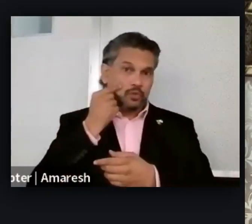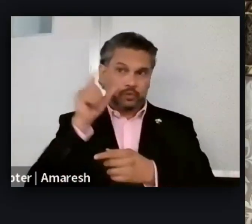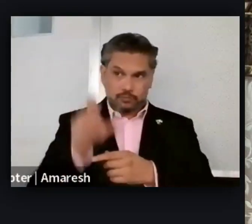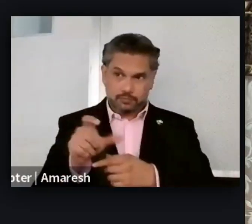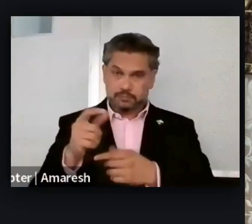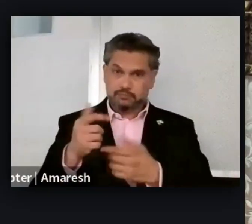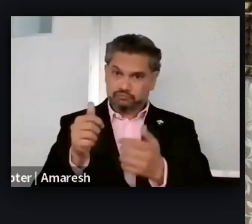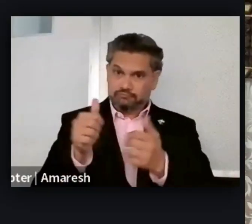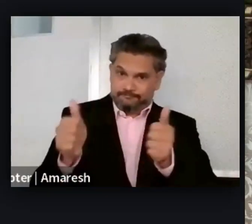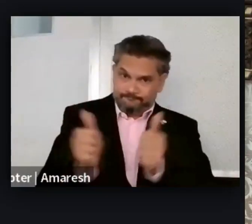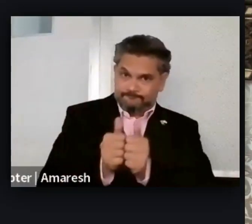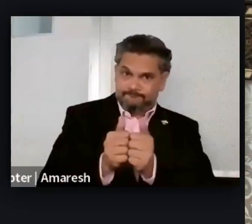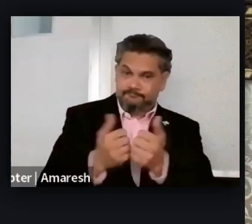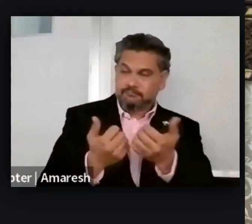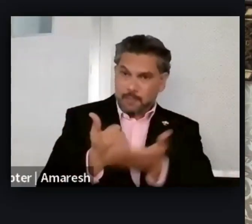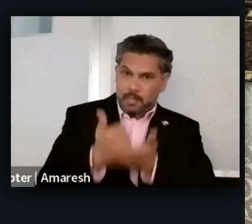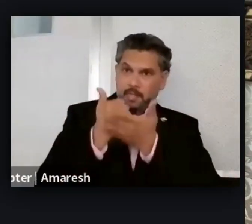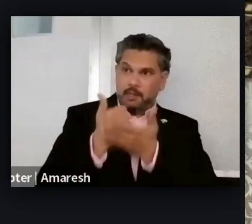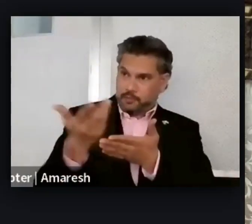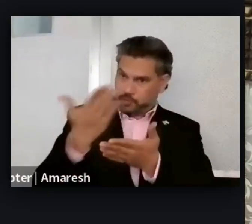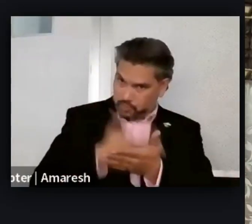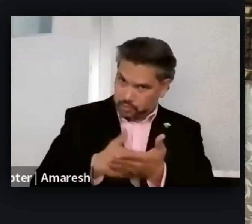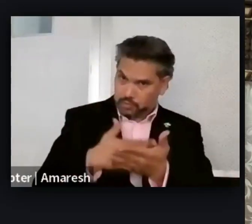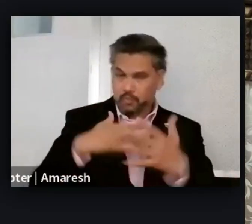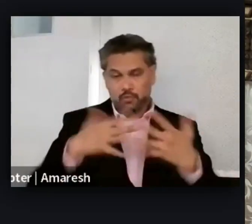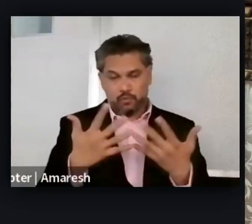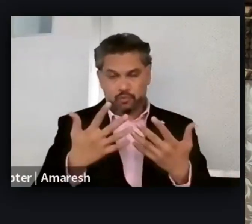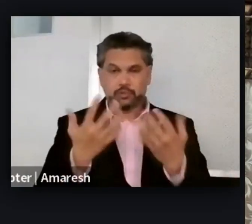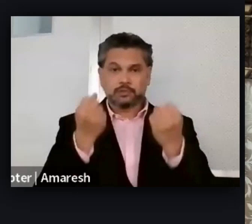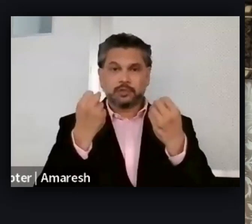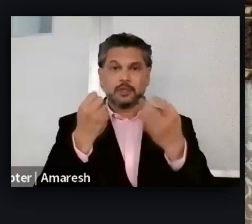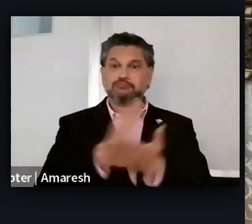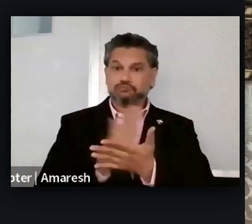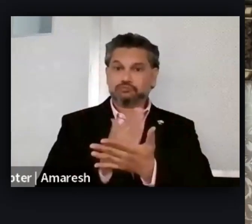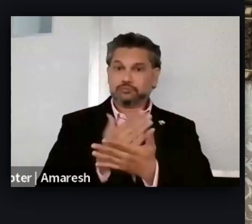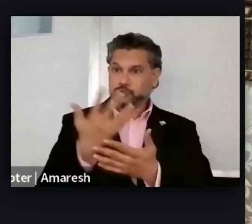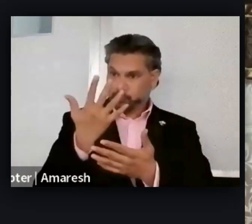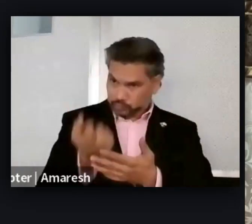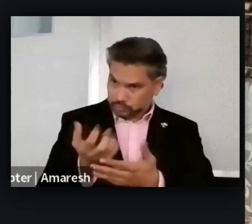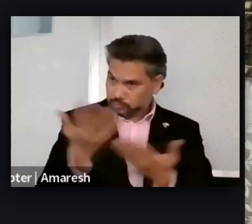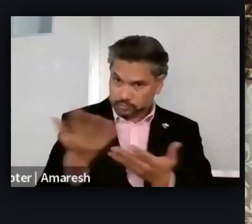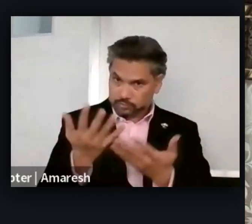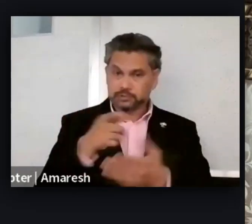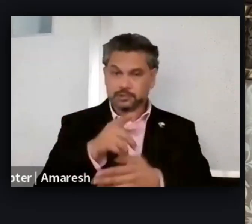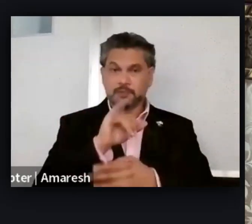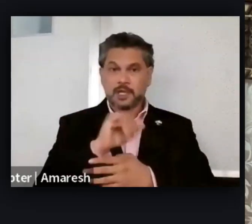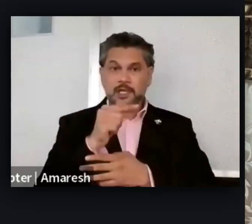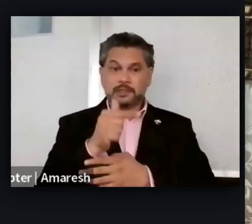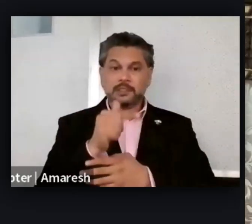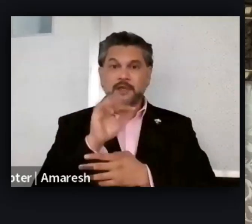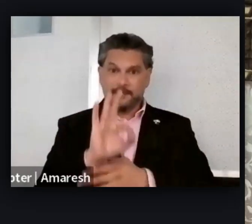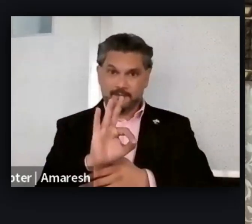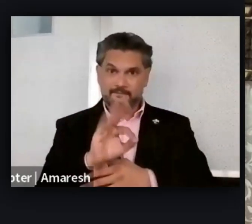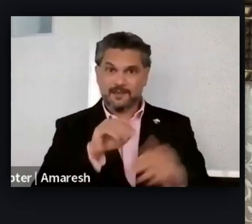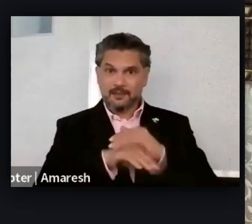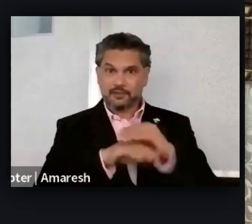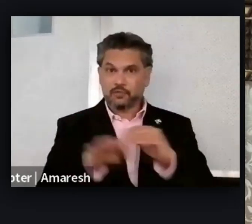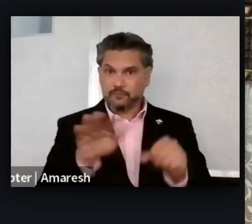language interpreter or any other system to make your participation in the IGF accessible, we say